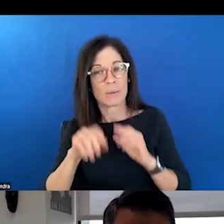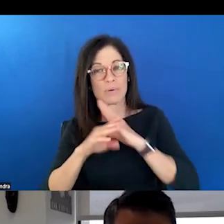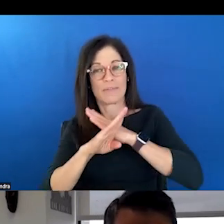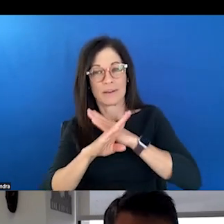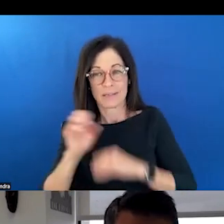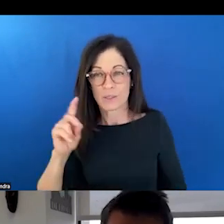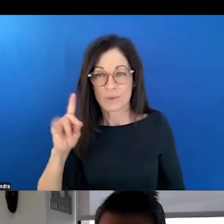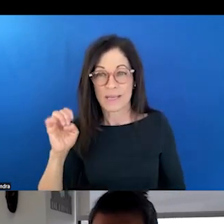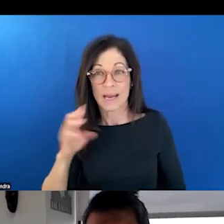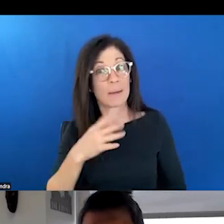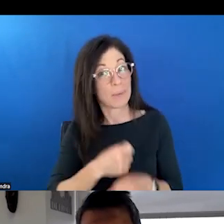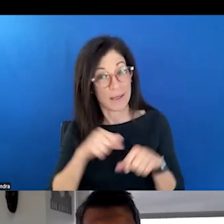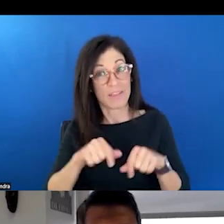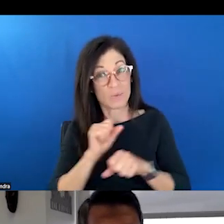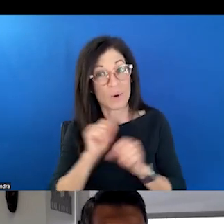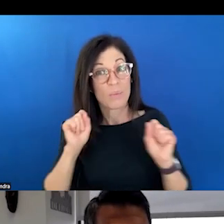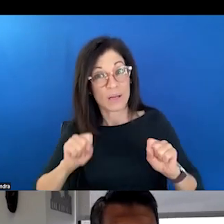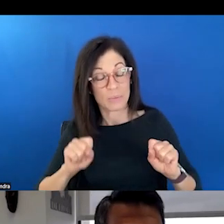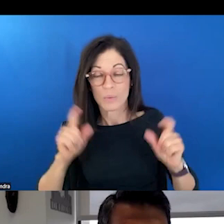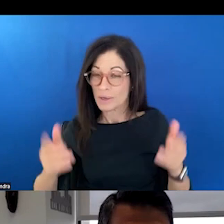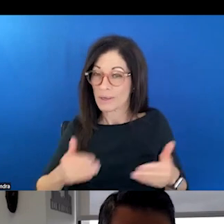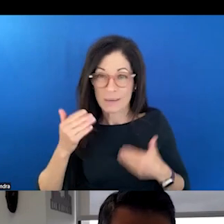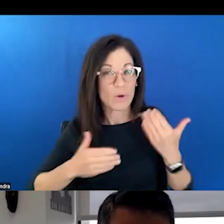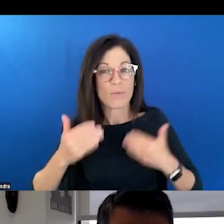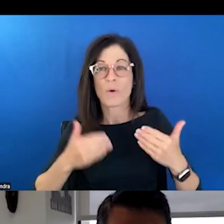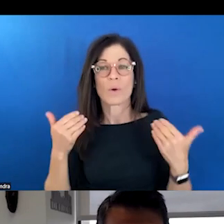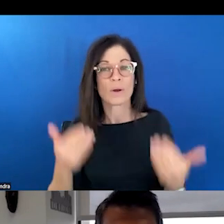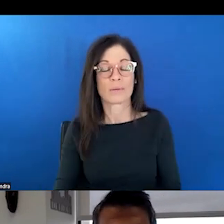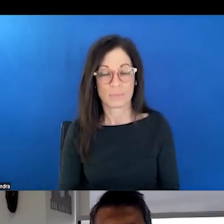WORK POSSIBLE.